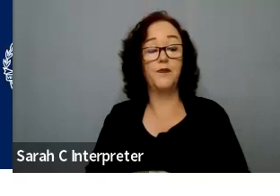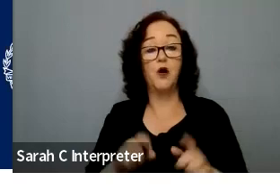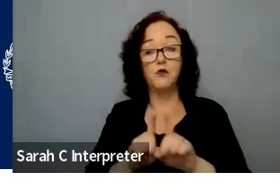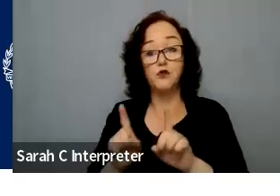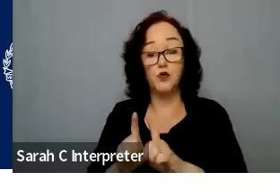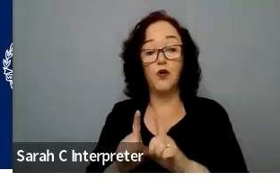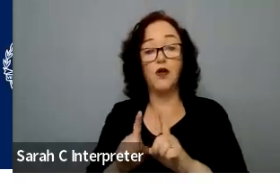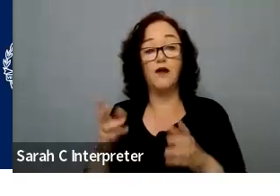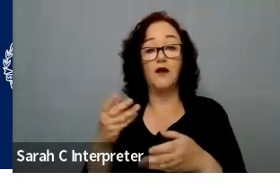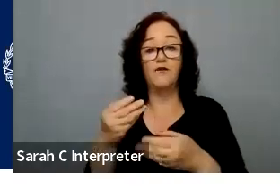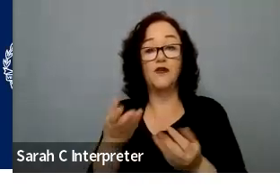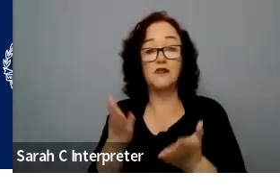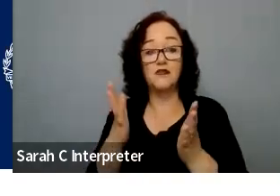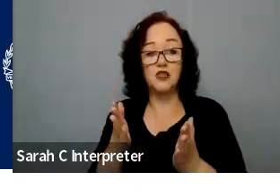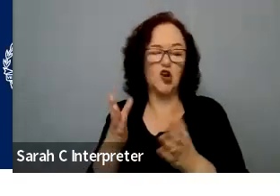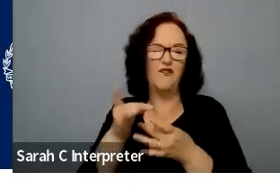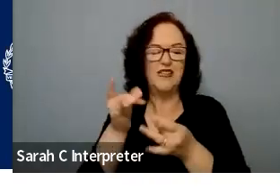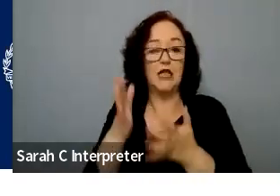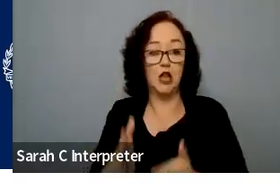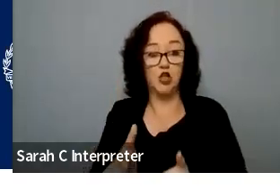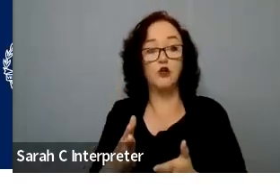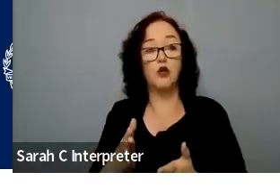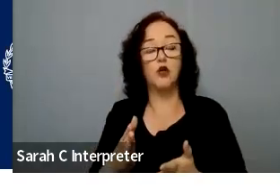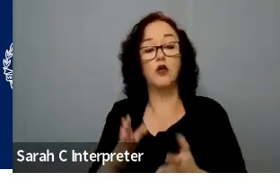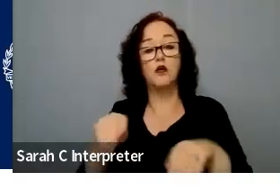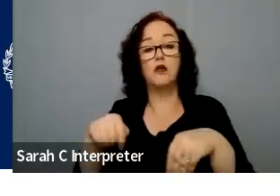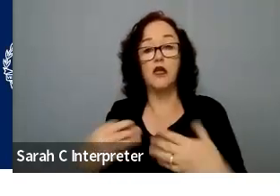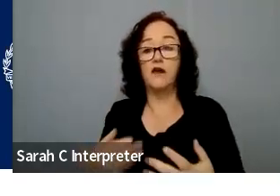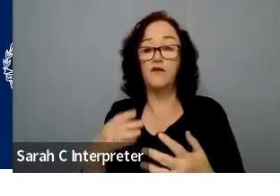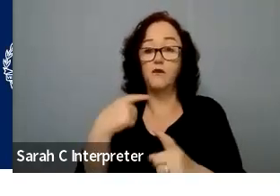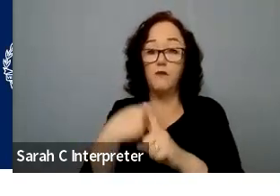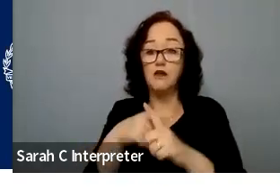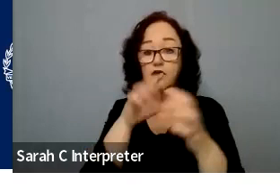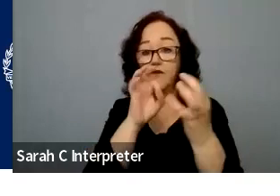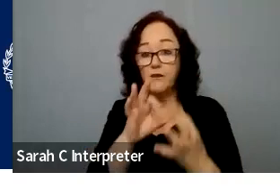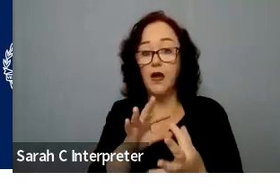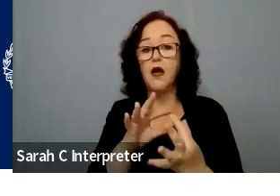feedback with some suggestions about managing these multiple moving steps as I call them,